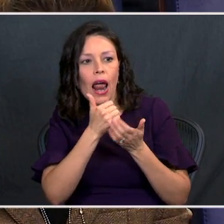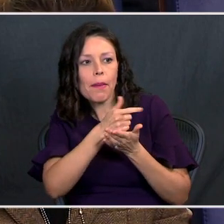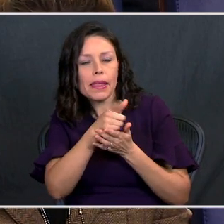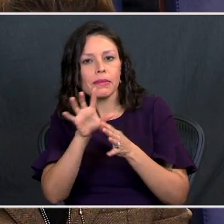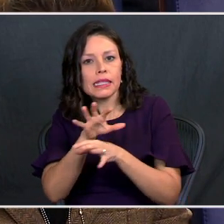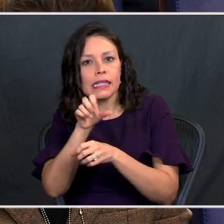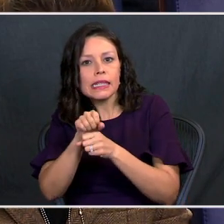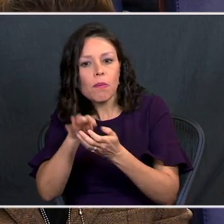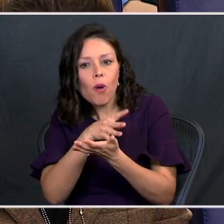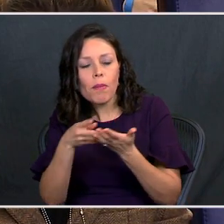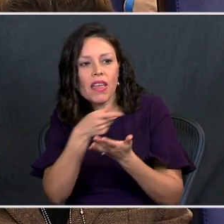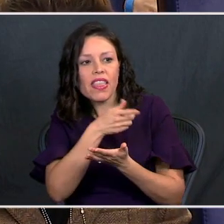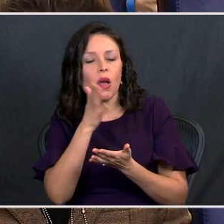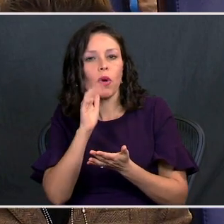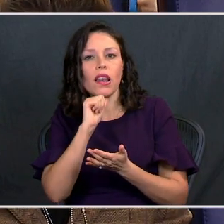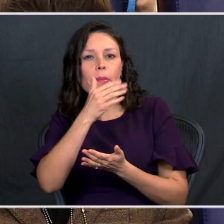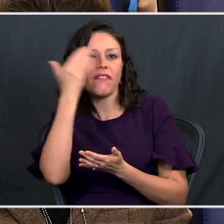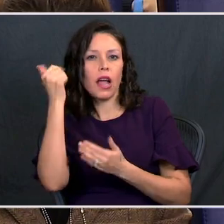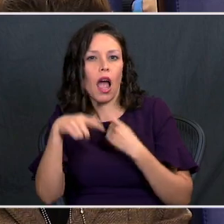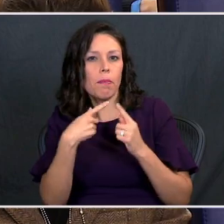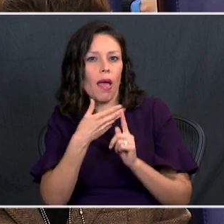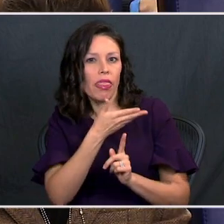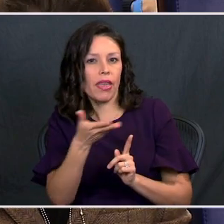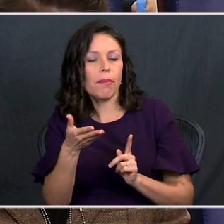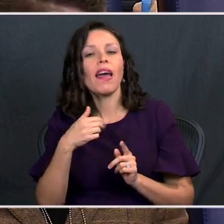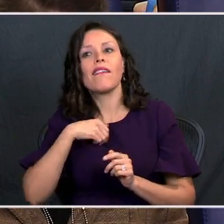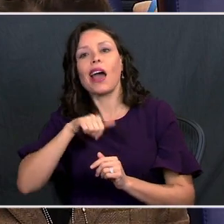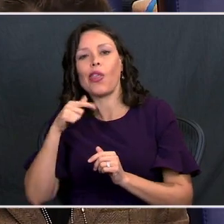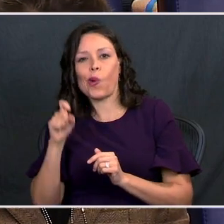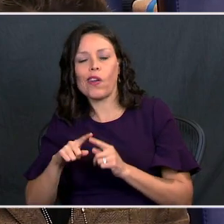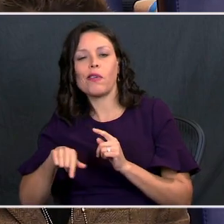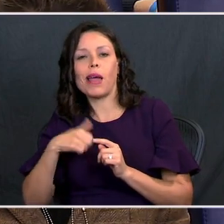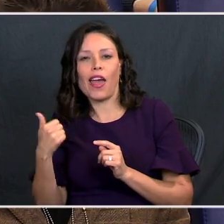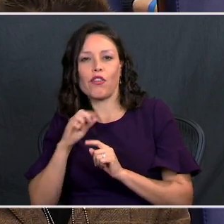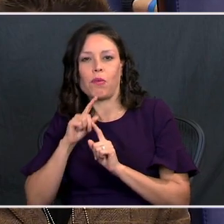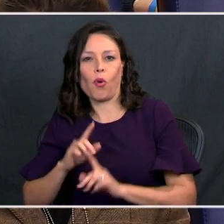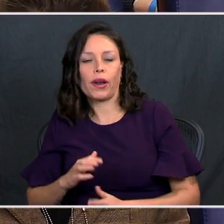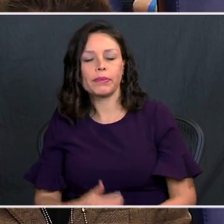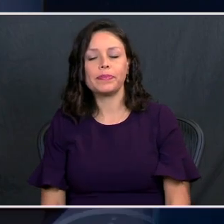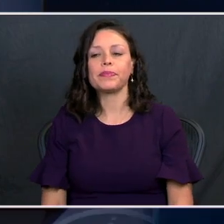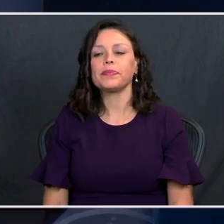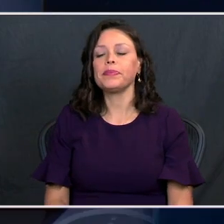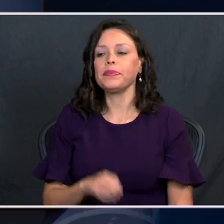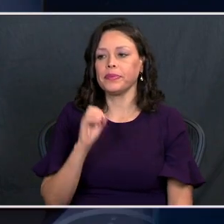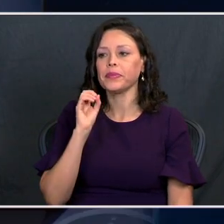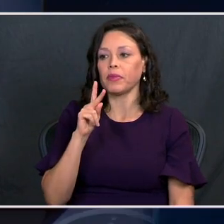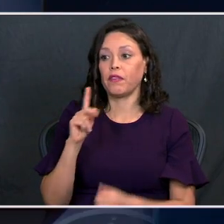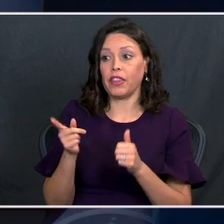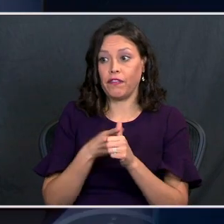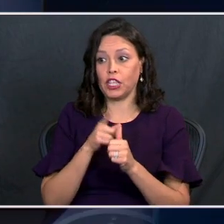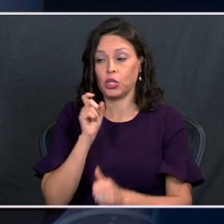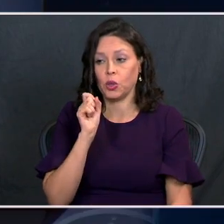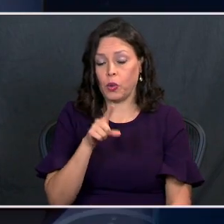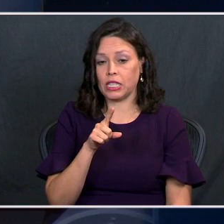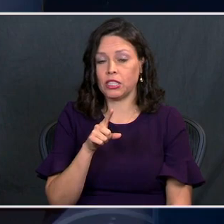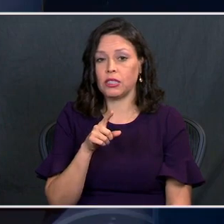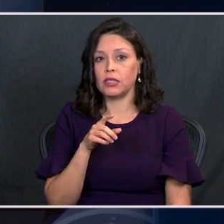that they don't fall through the cracks? And then I have a second question from another reporter. Ms. Psaki: Sure. So, on the first question, this is a really important one.